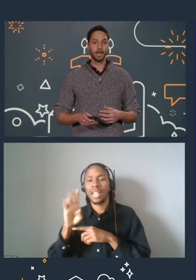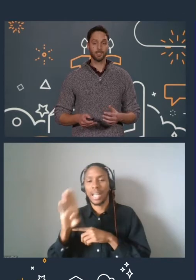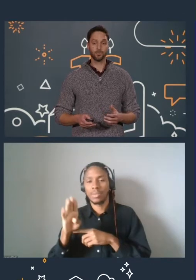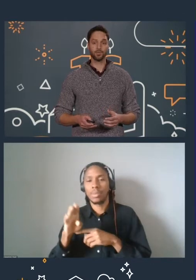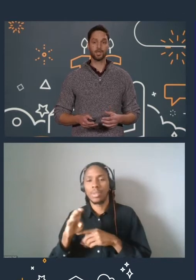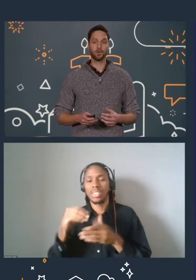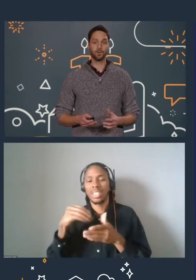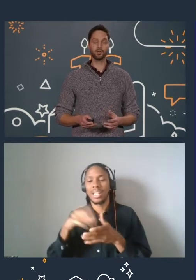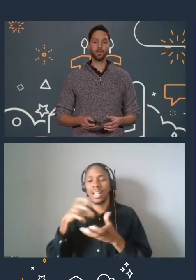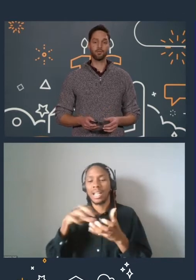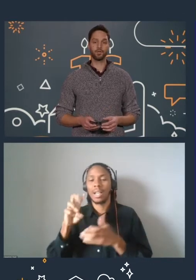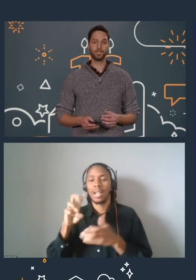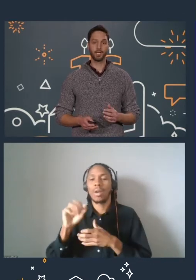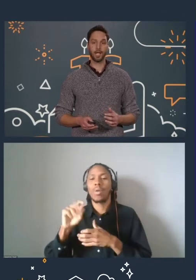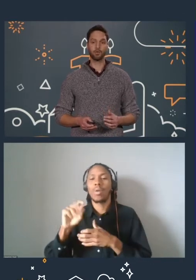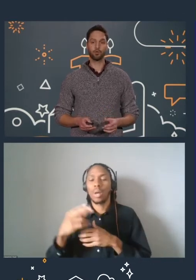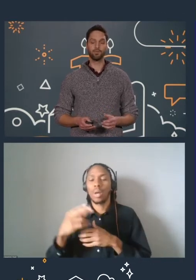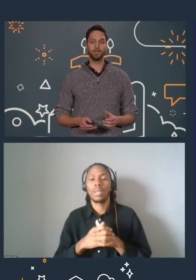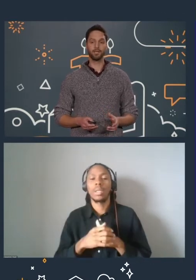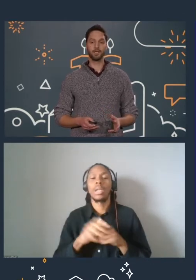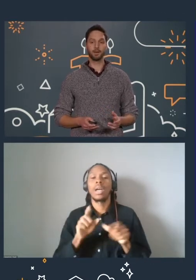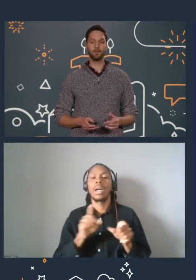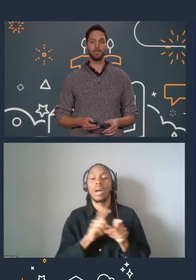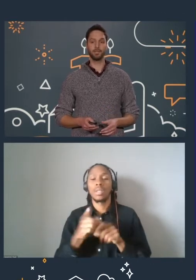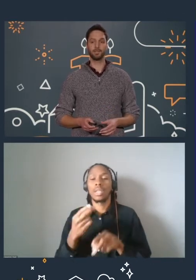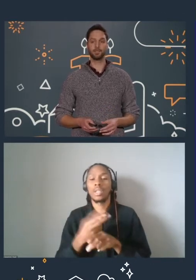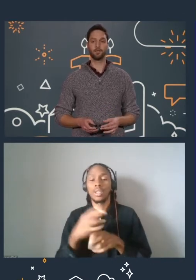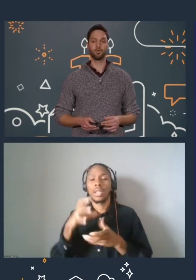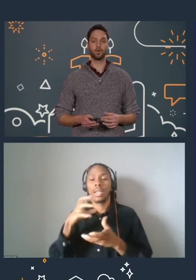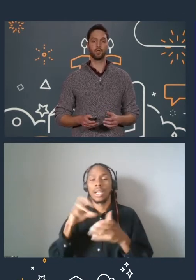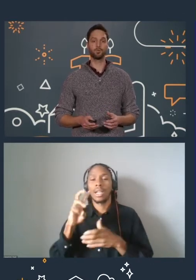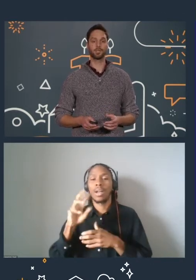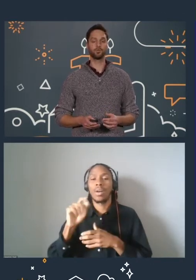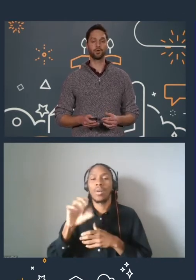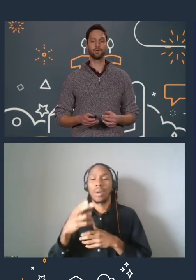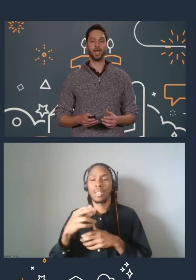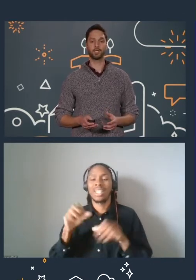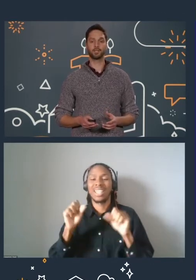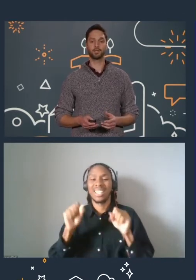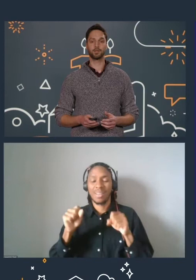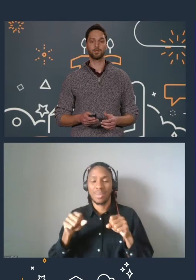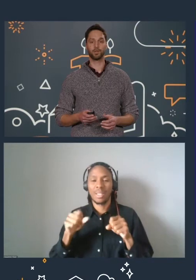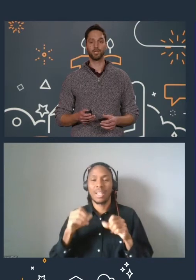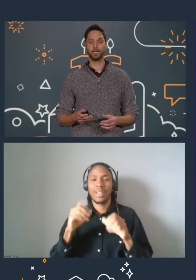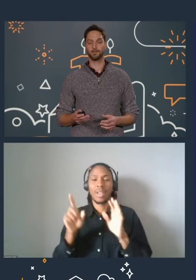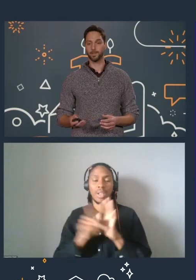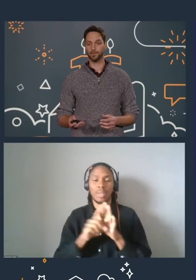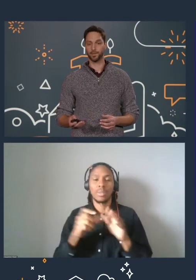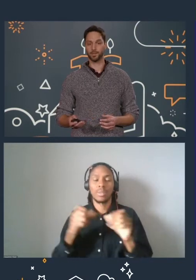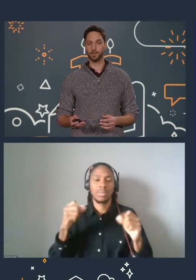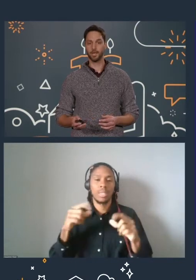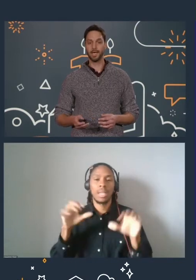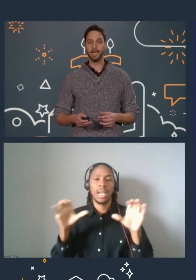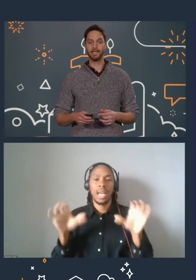Customers can also leverage the CloudWatch built-in capabilities for alarms and triggered actions on Storage Lens metrics.